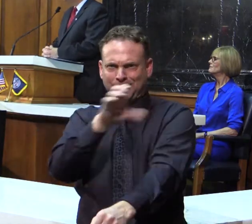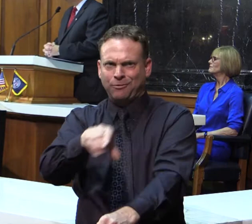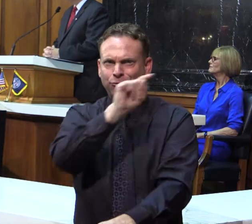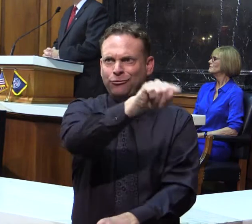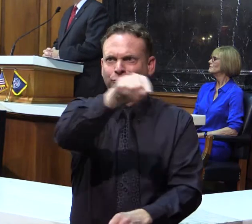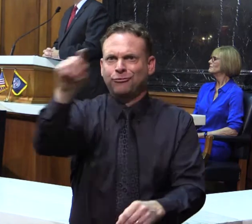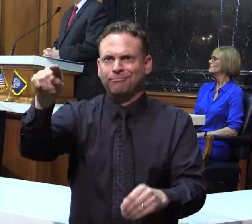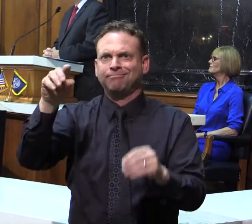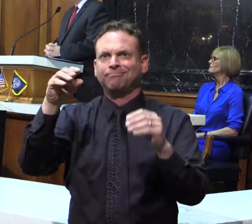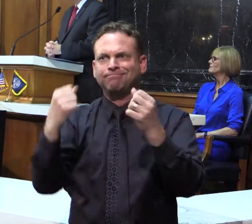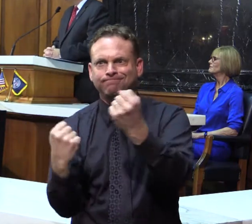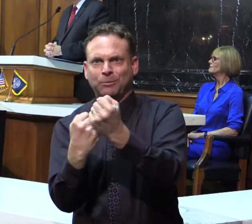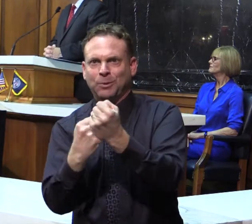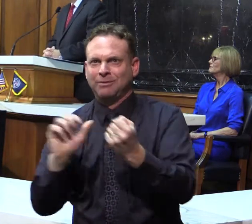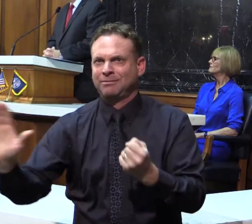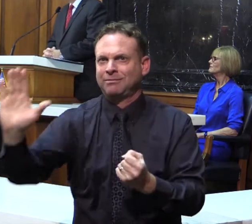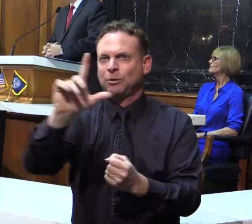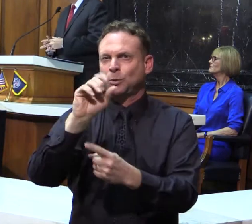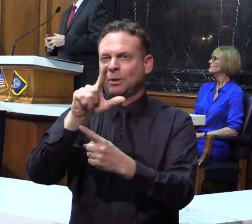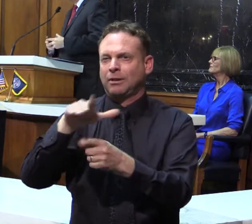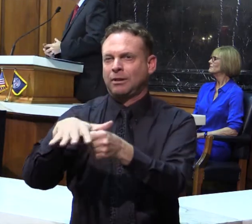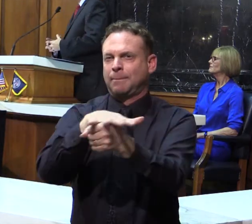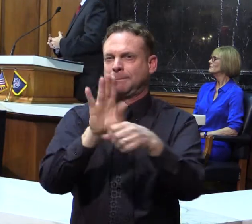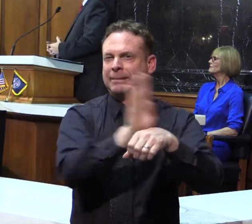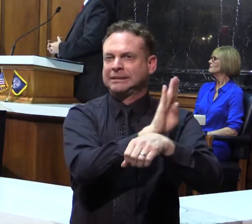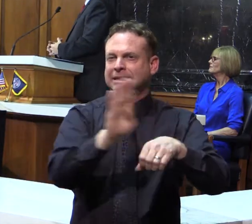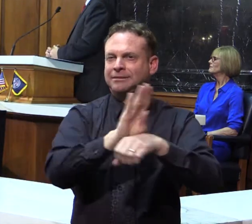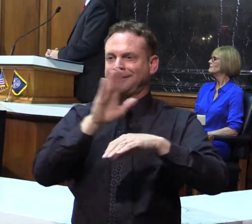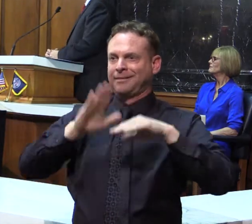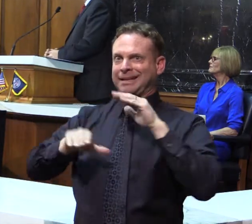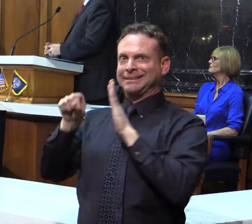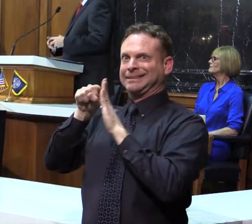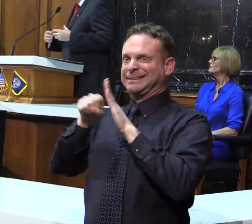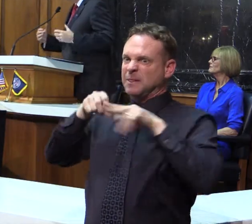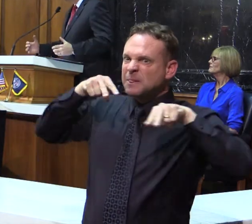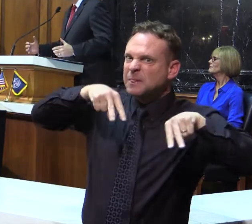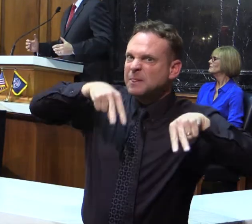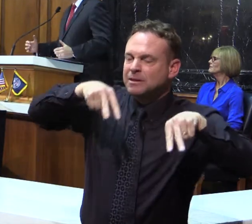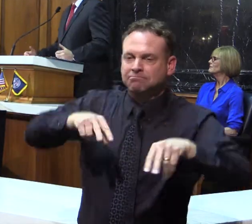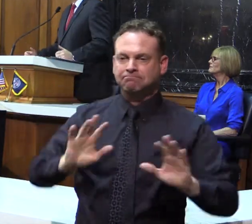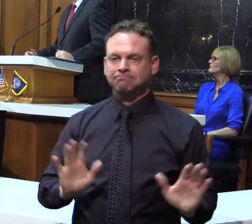And this year, we must advance a more relevant high school diploma … so that every student